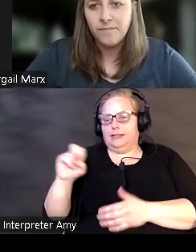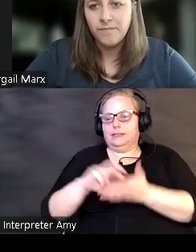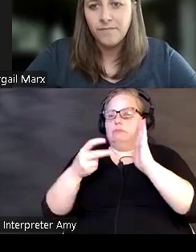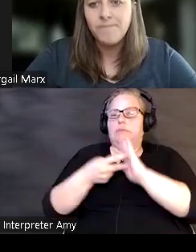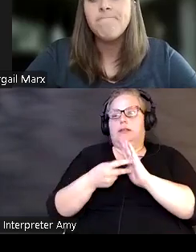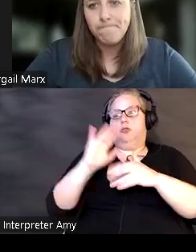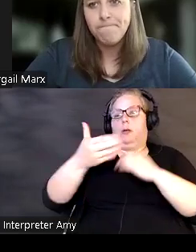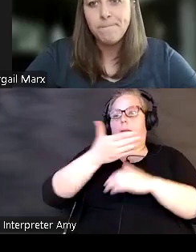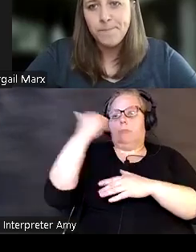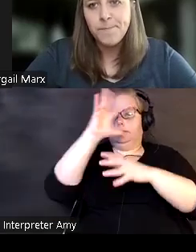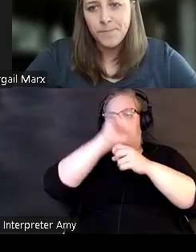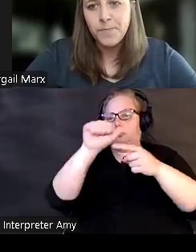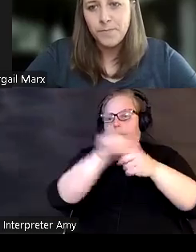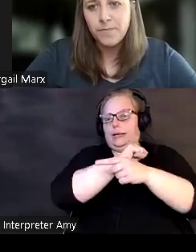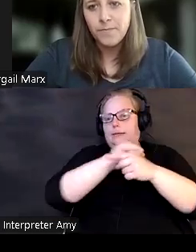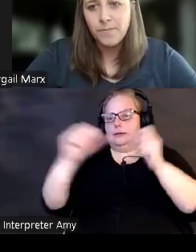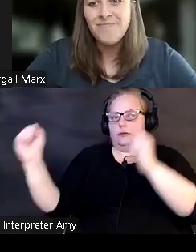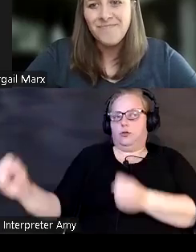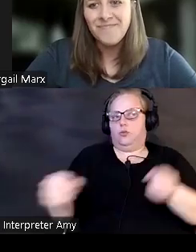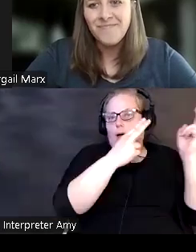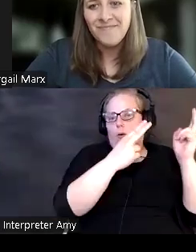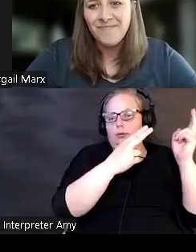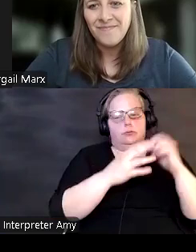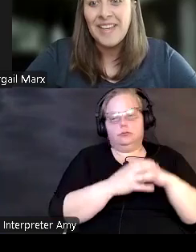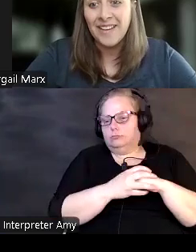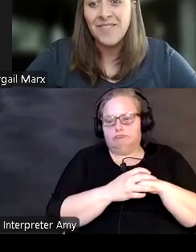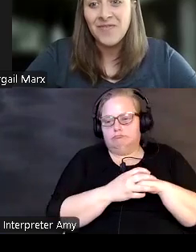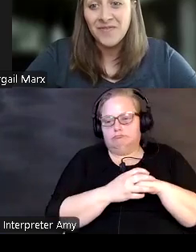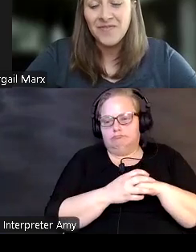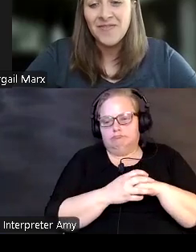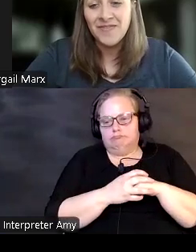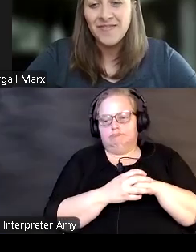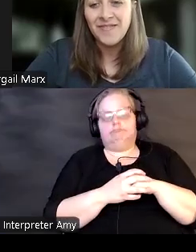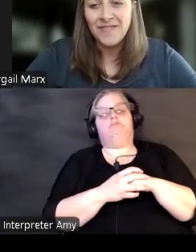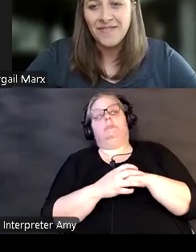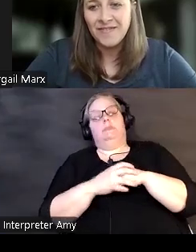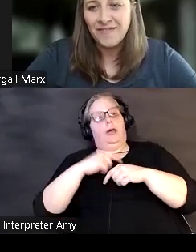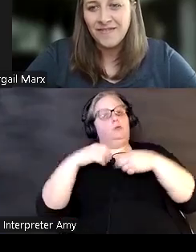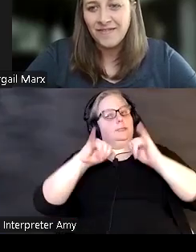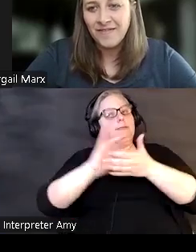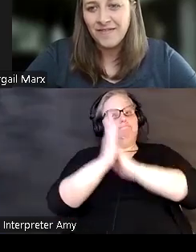related to just consumerism, because you're purchasin ga product just like if you purchased